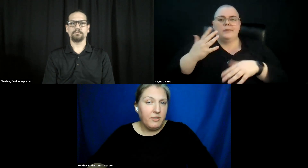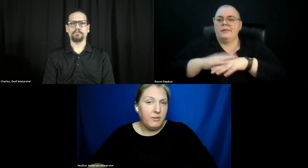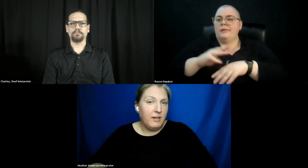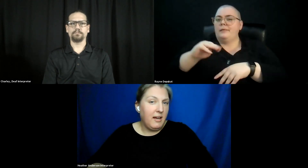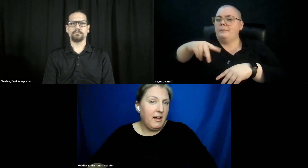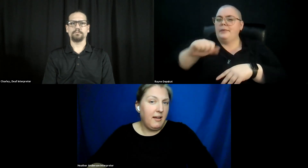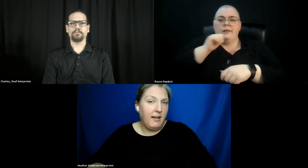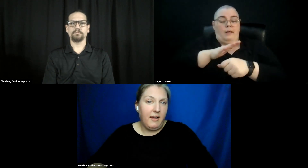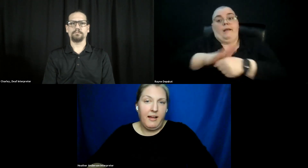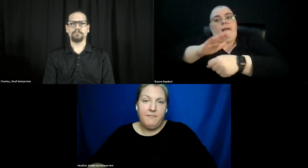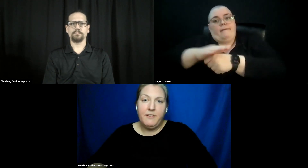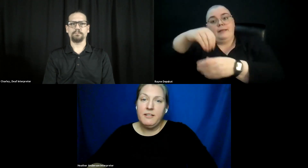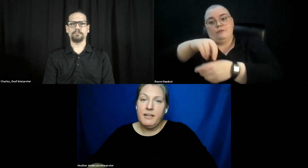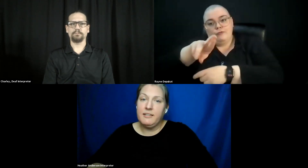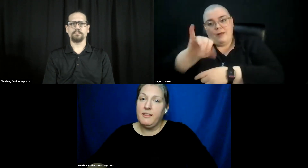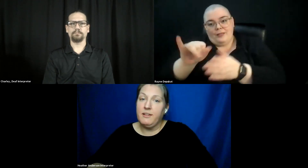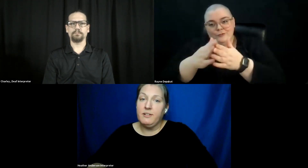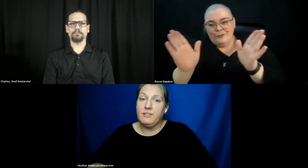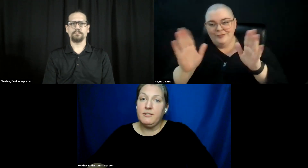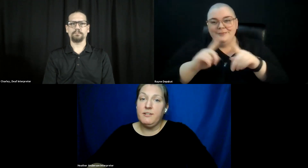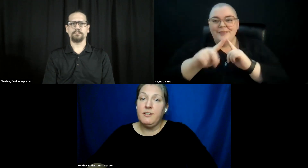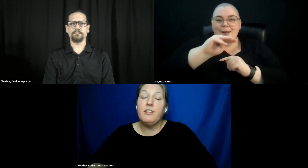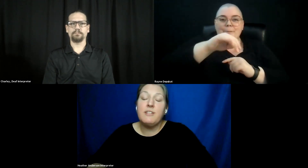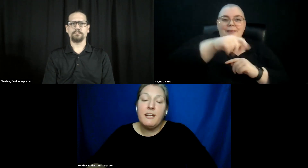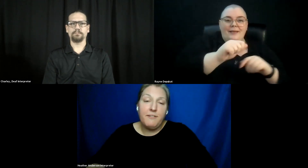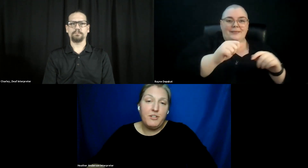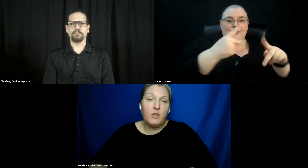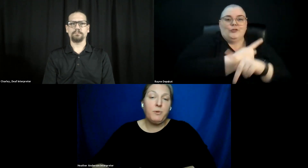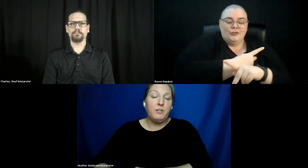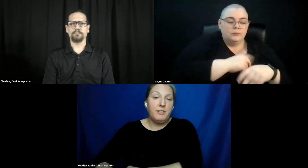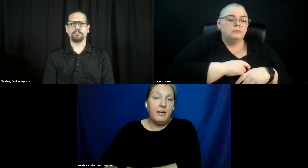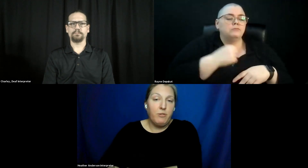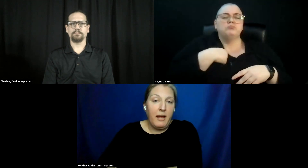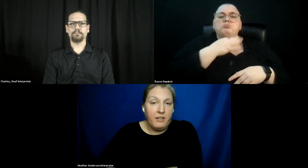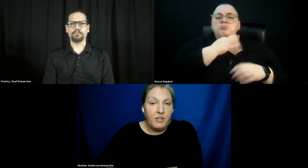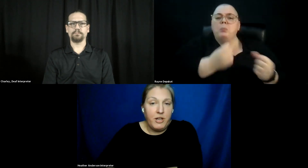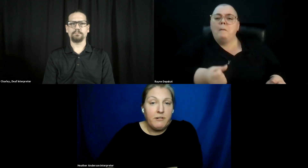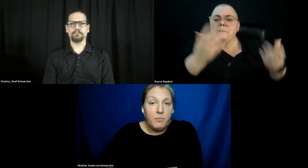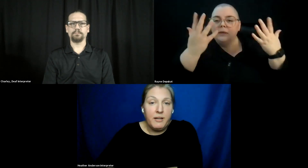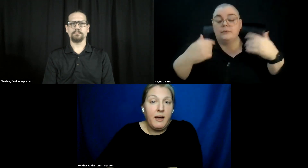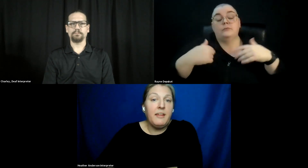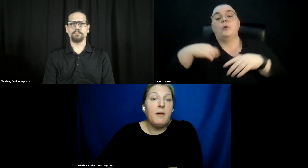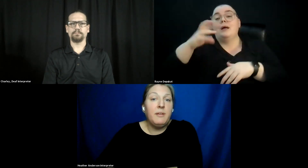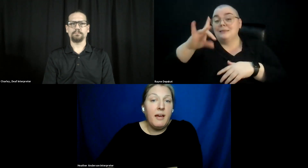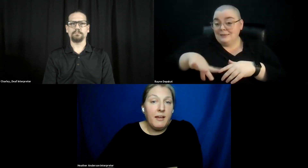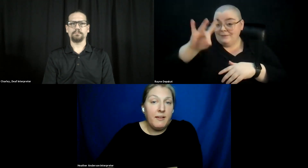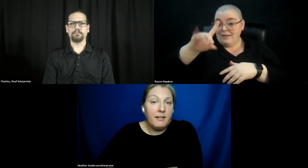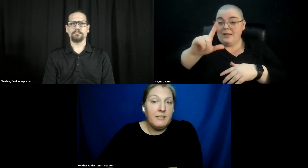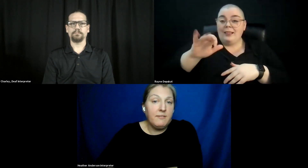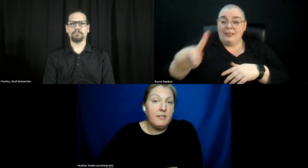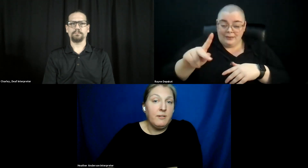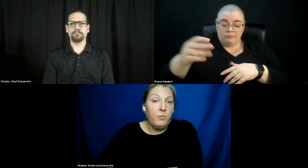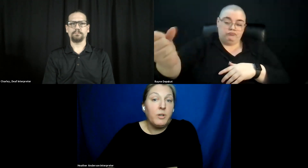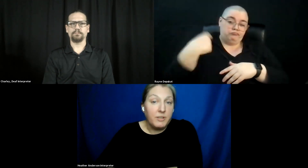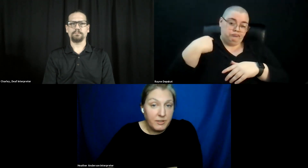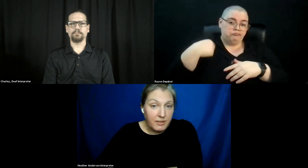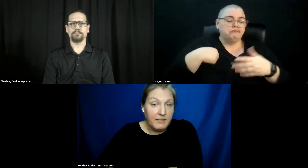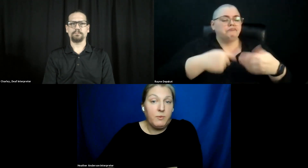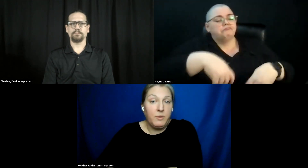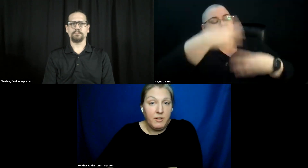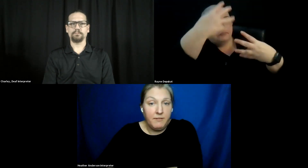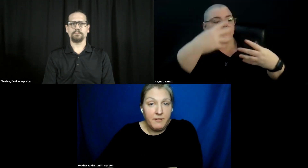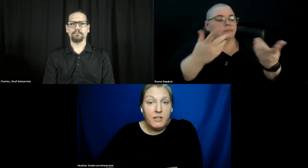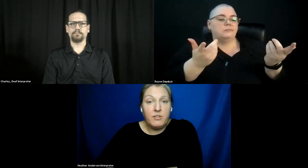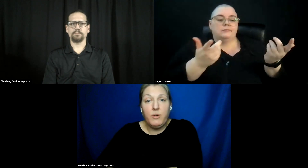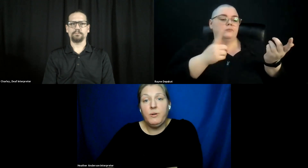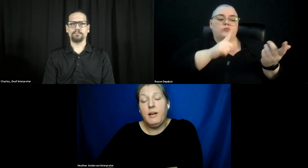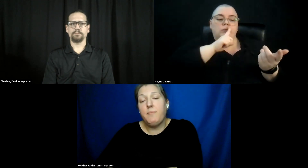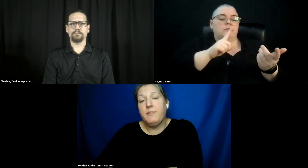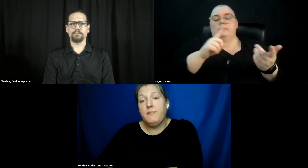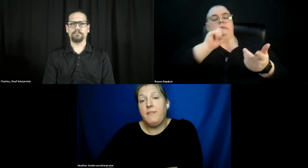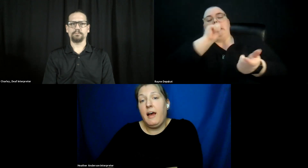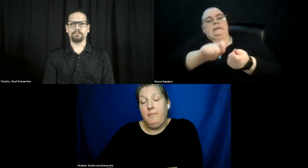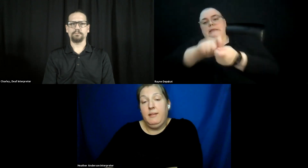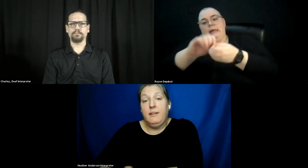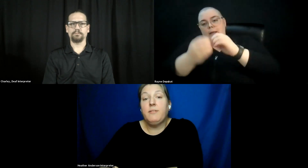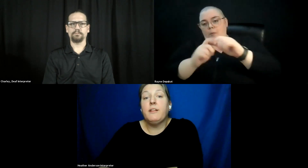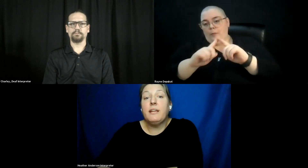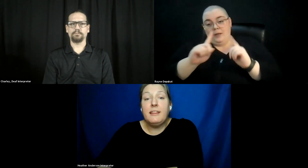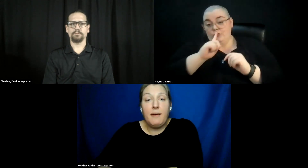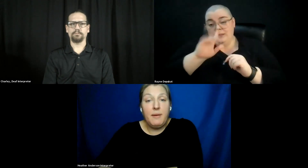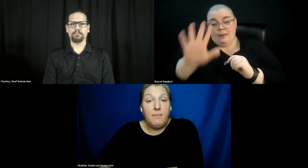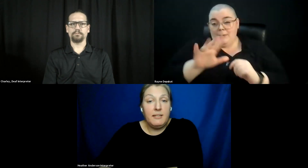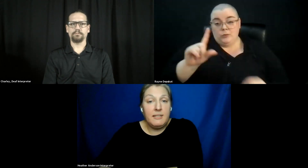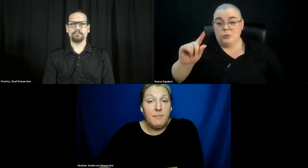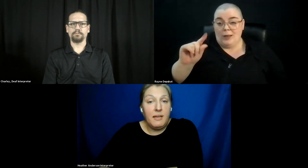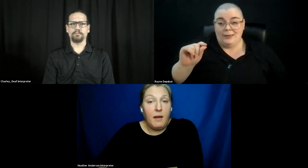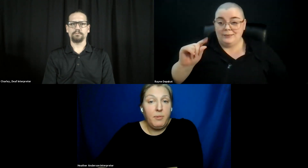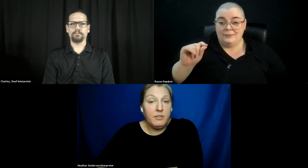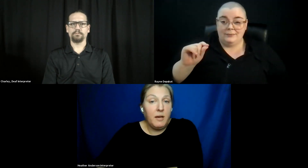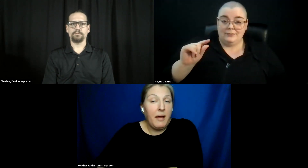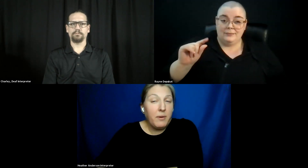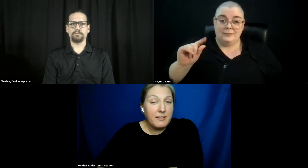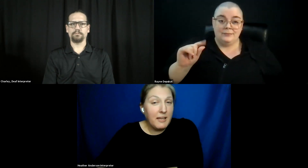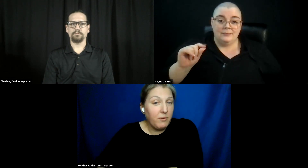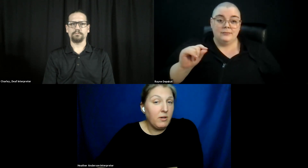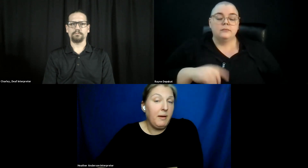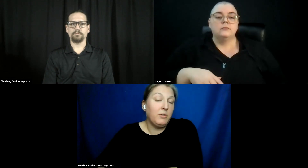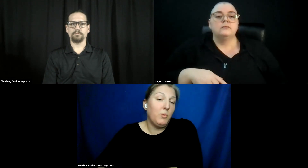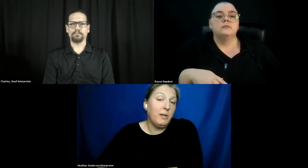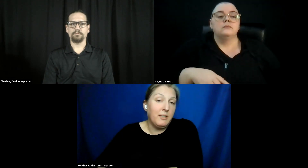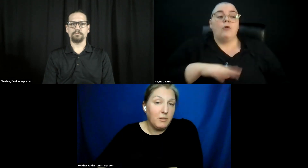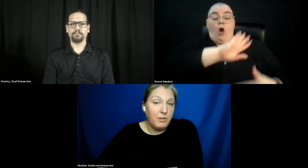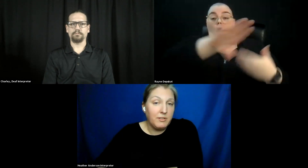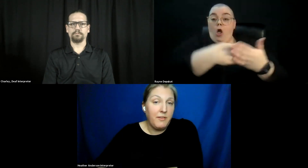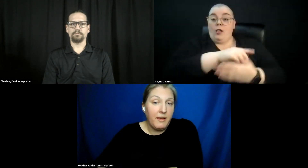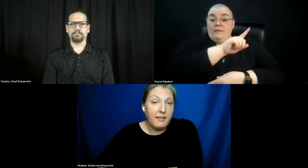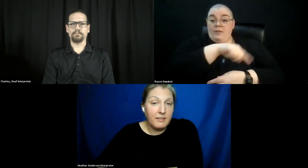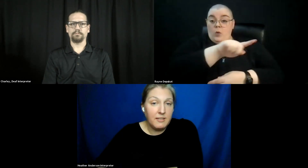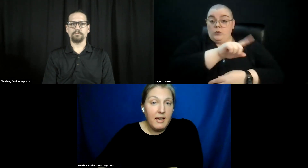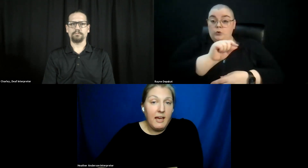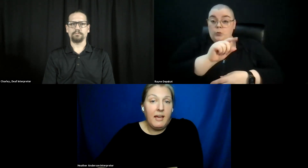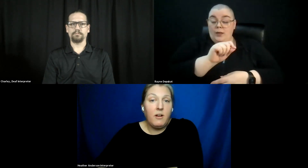So, I feel like there's, there's not enough interpreters in Rhode Island in general but on the MPA it's even worse, it's even worse off. So, I mean, the link that Pam had sent me I pulled up I want to say there were about 20 interpreters on that list,